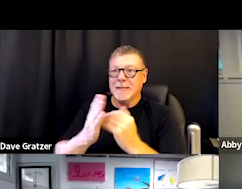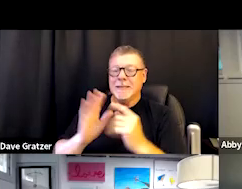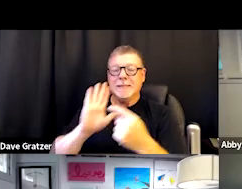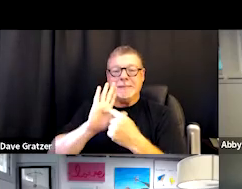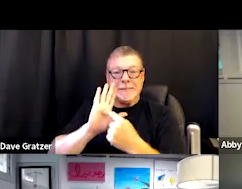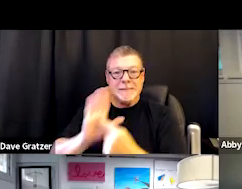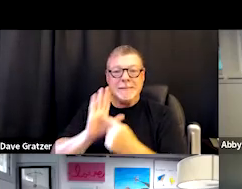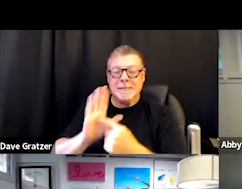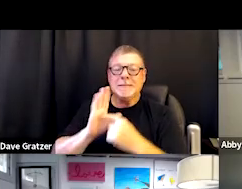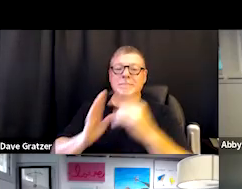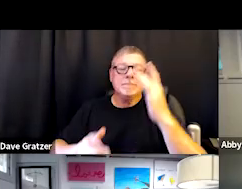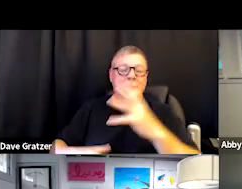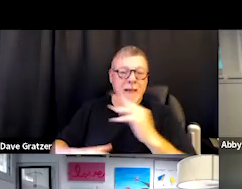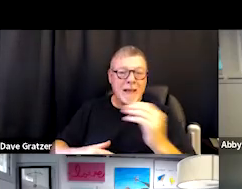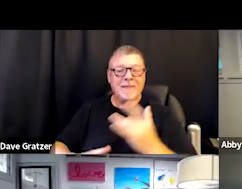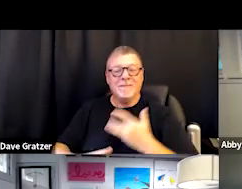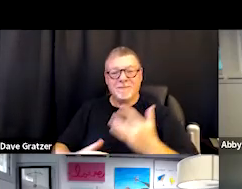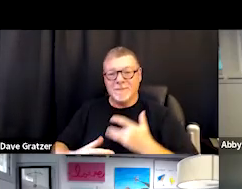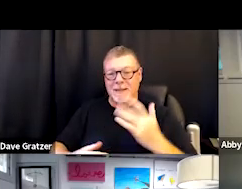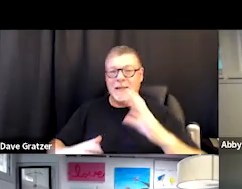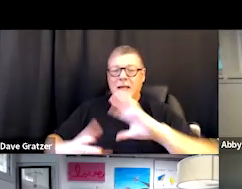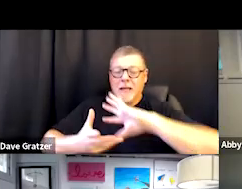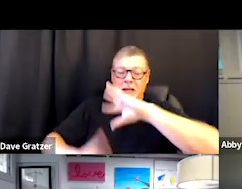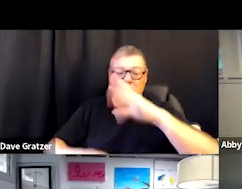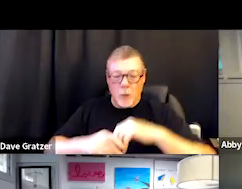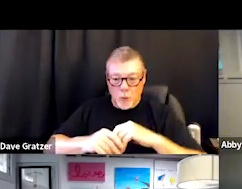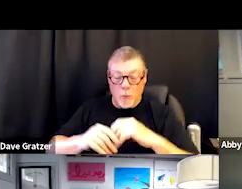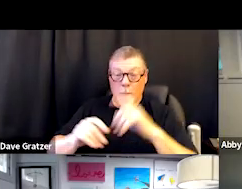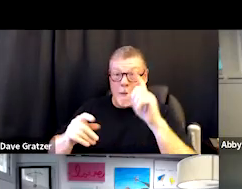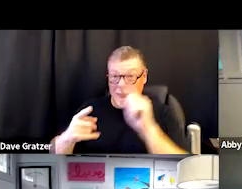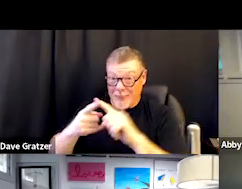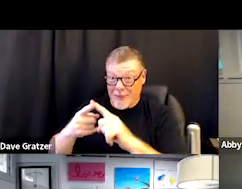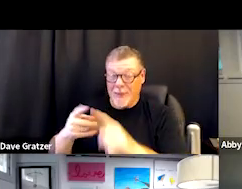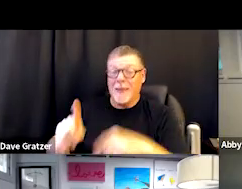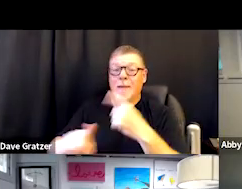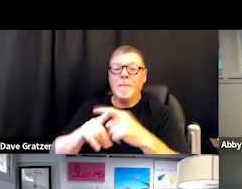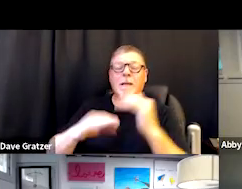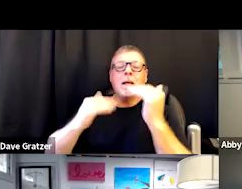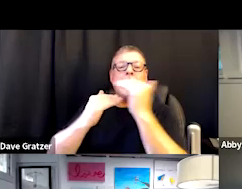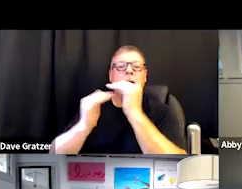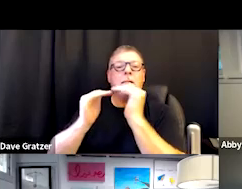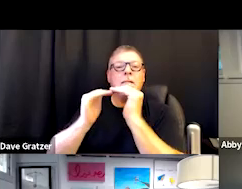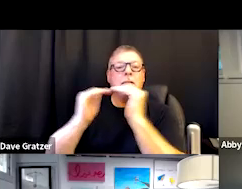that the applicant needs to experience along with the level of functioning that is affected